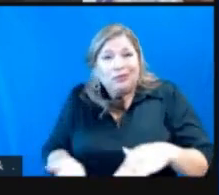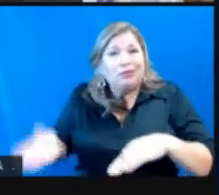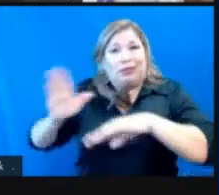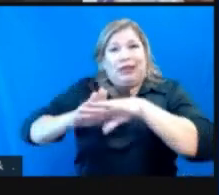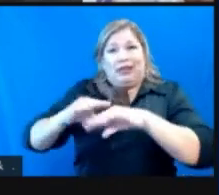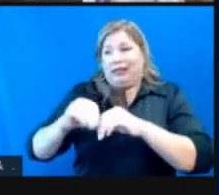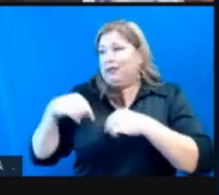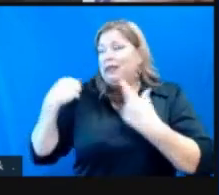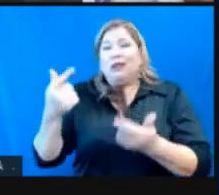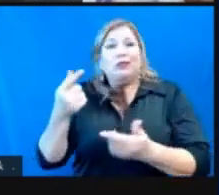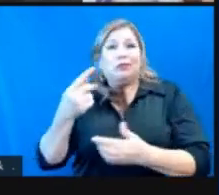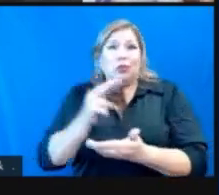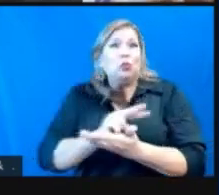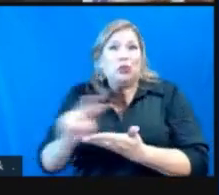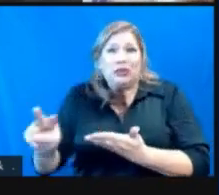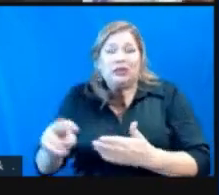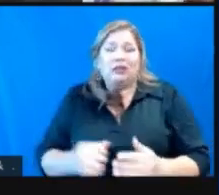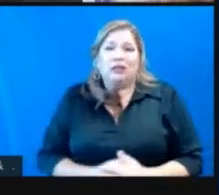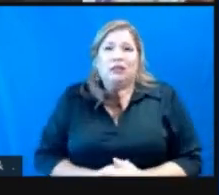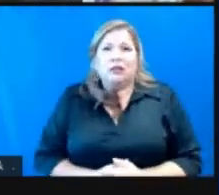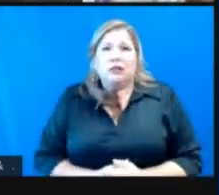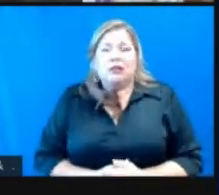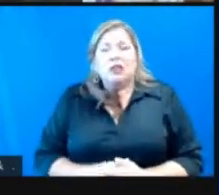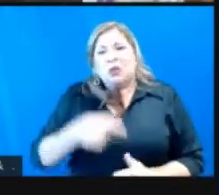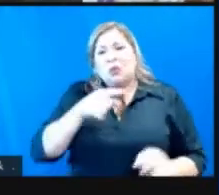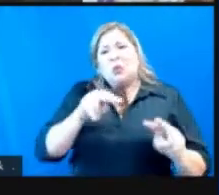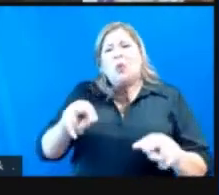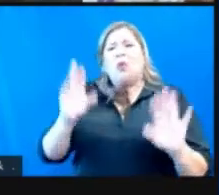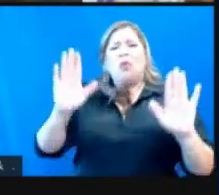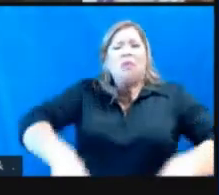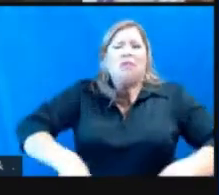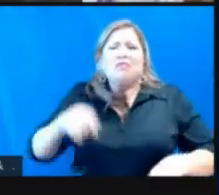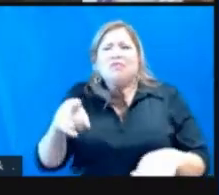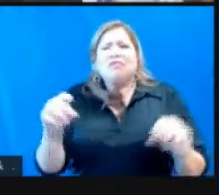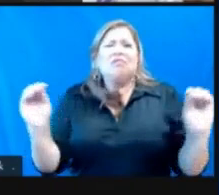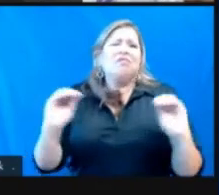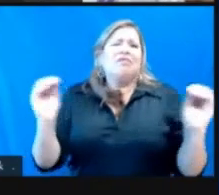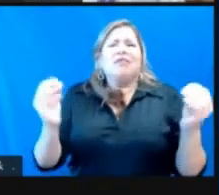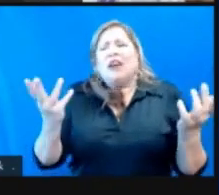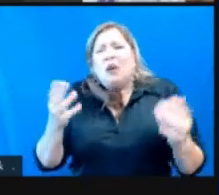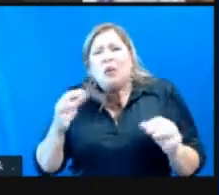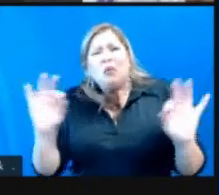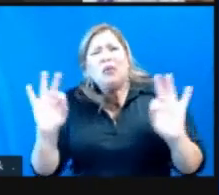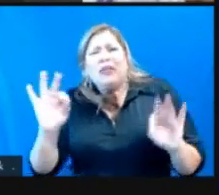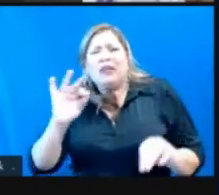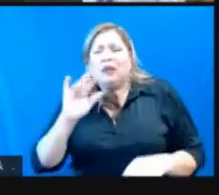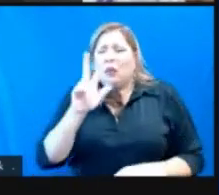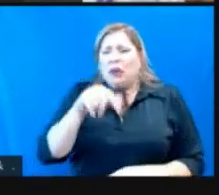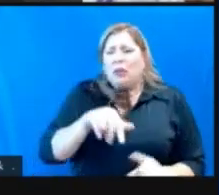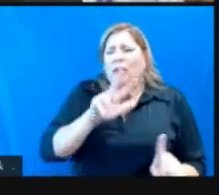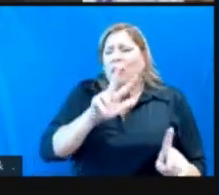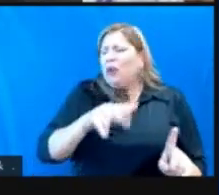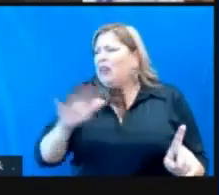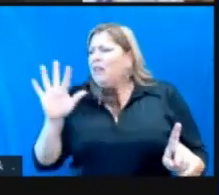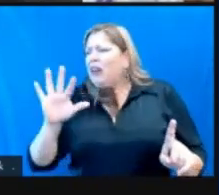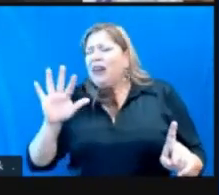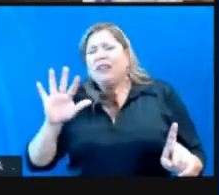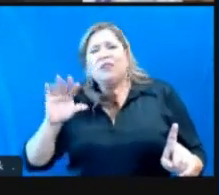two weeks. I know the numbers. It feels like it's just a small difference between 3.3 to 5. But it's a very significant difference in the